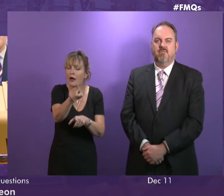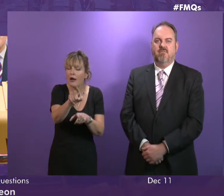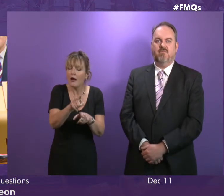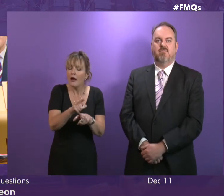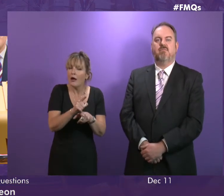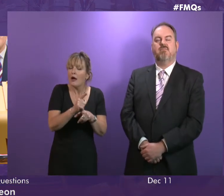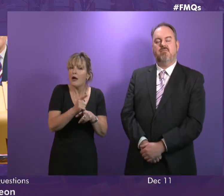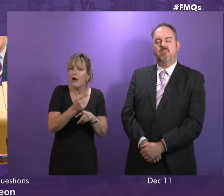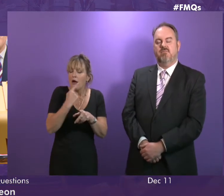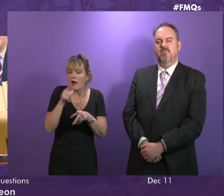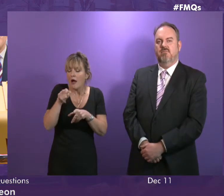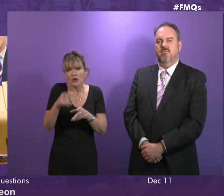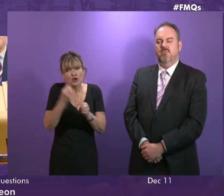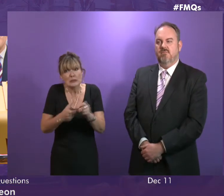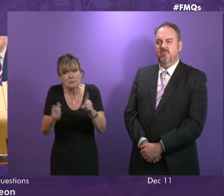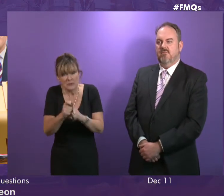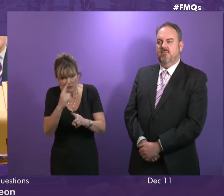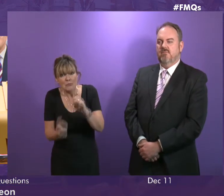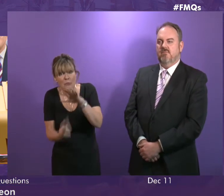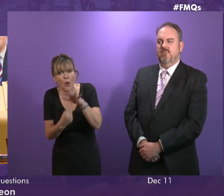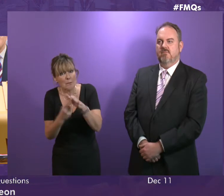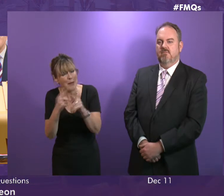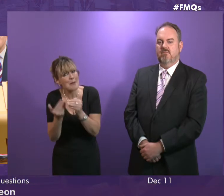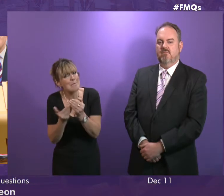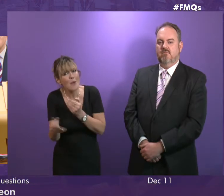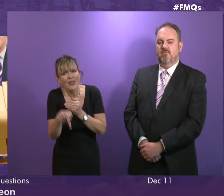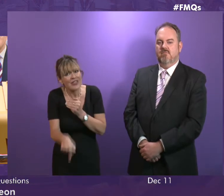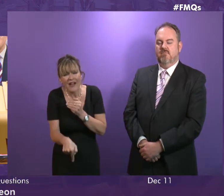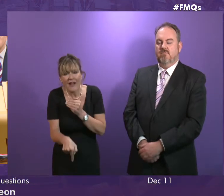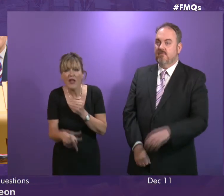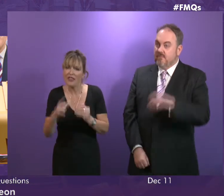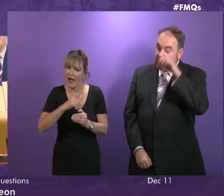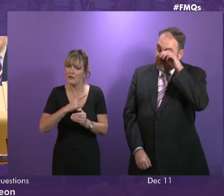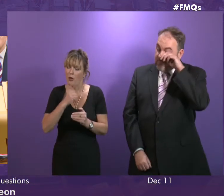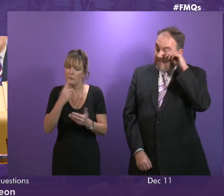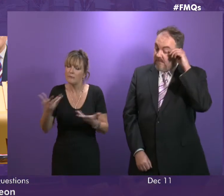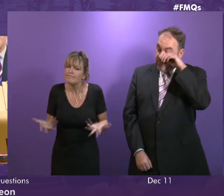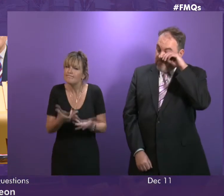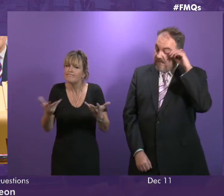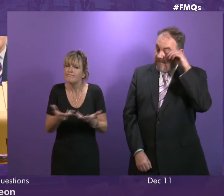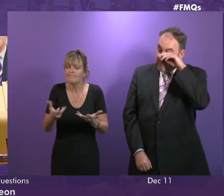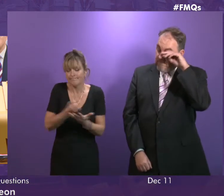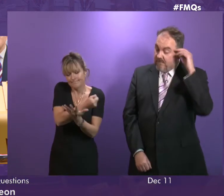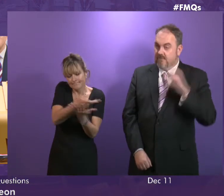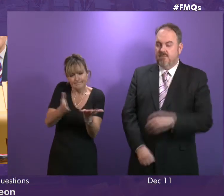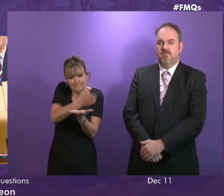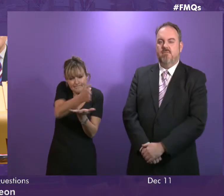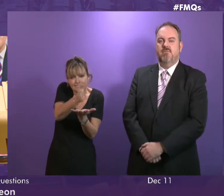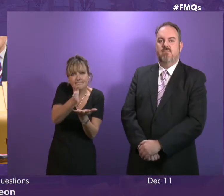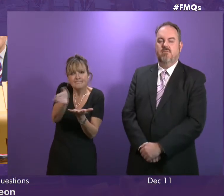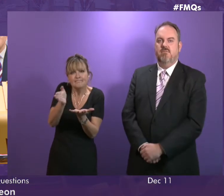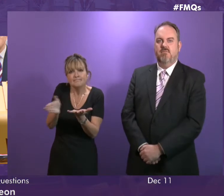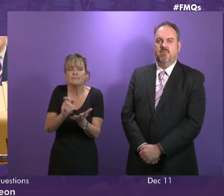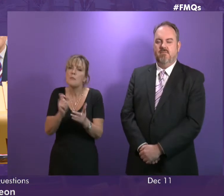are. That is why we are promoting the multidisciplinary primary care team. There are big challenges